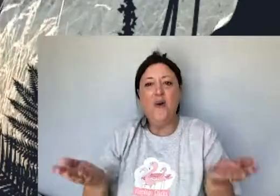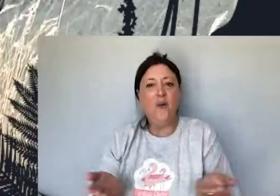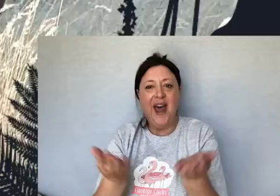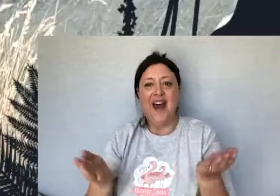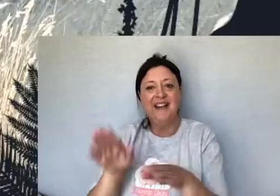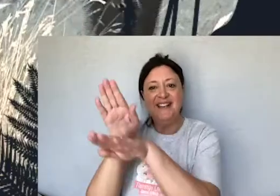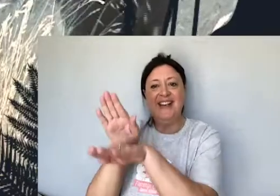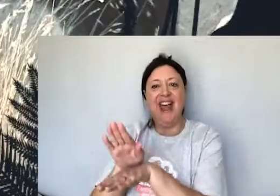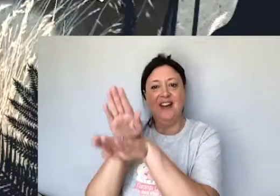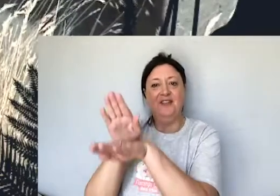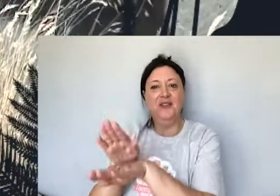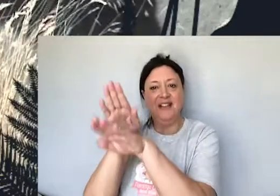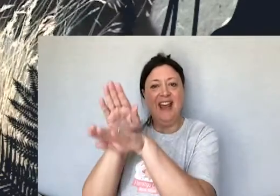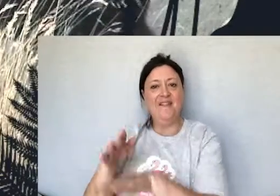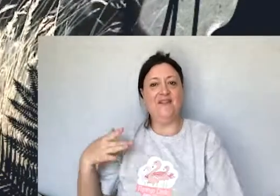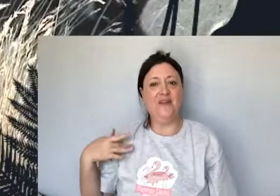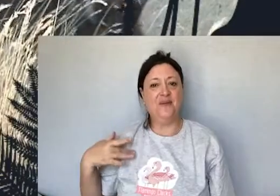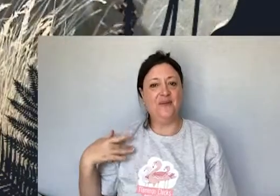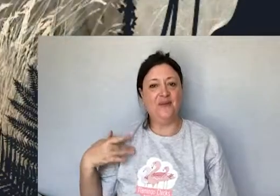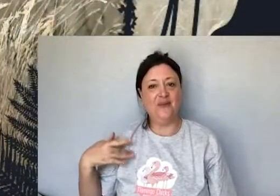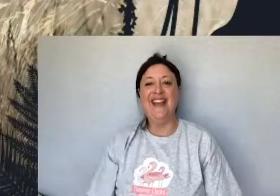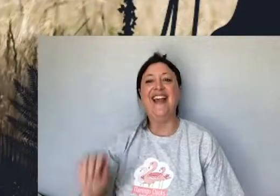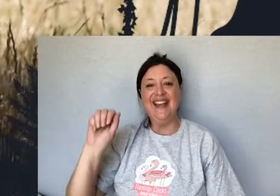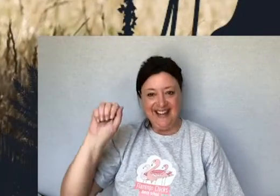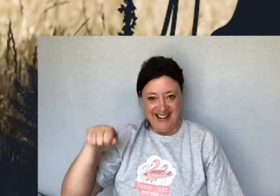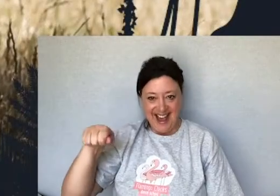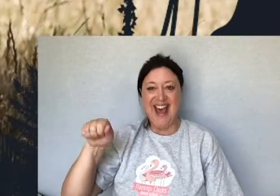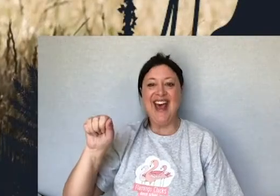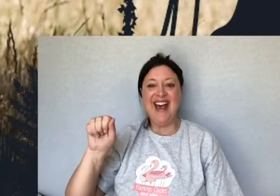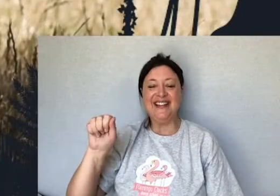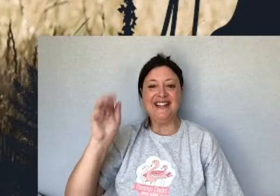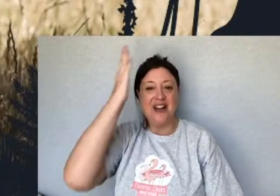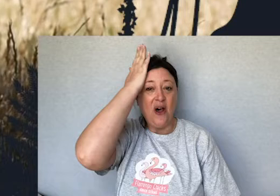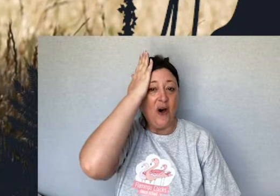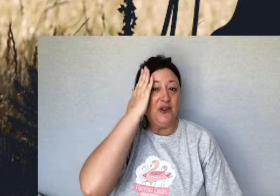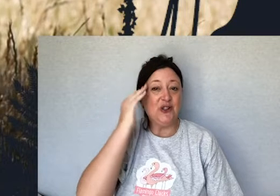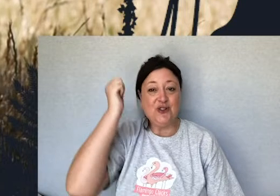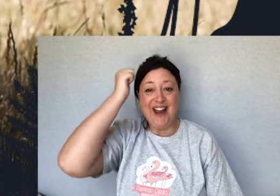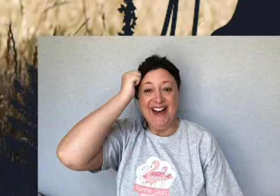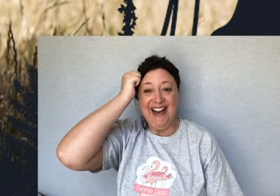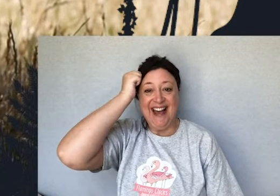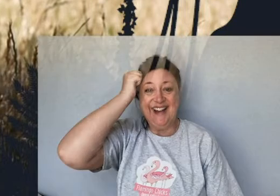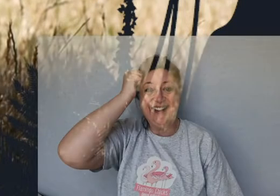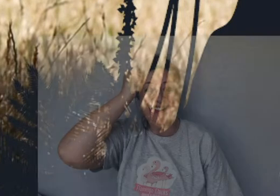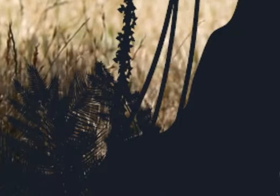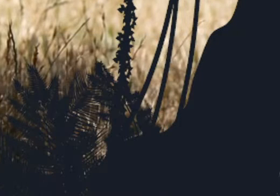kangaroos live? What country can you see loads of kangaroos in? Yes, Australia! Very